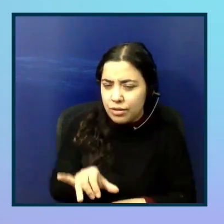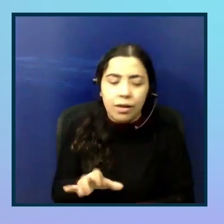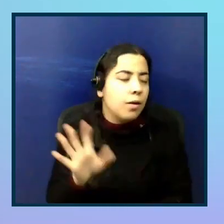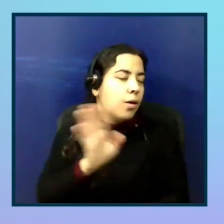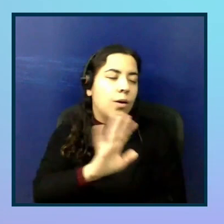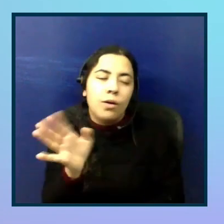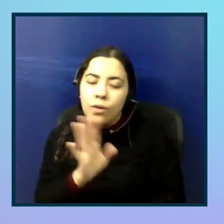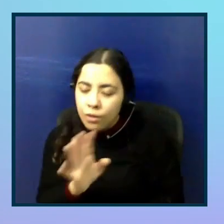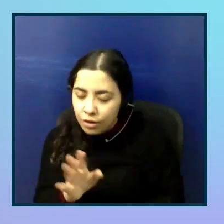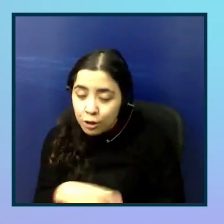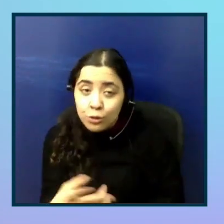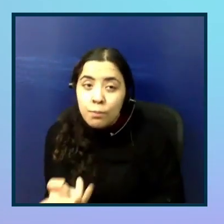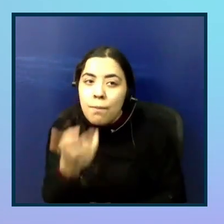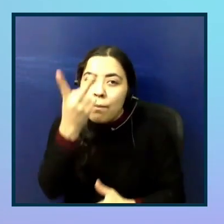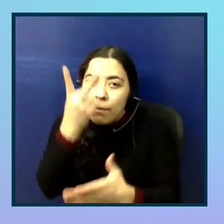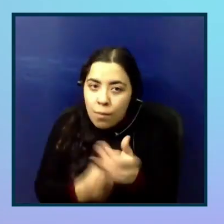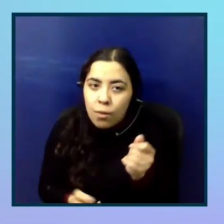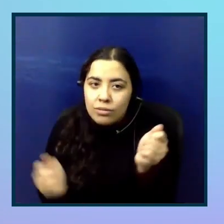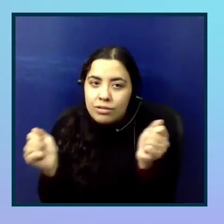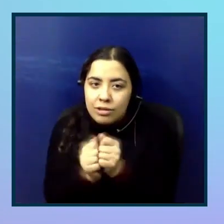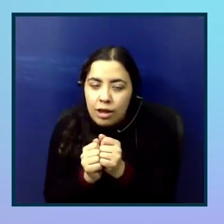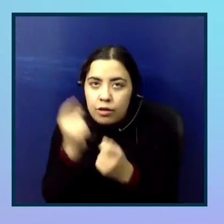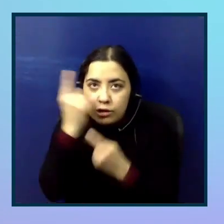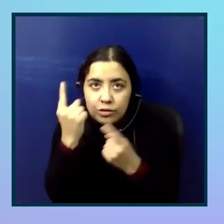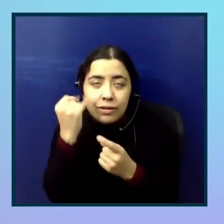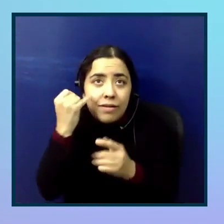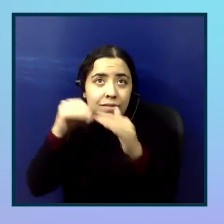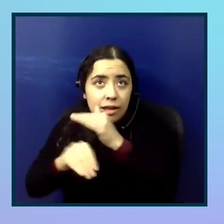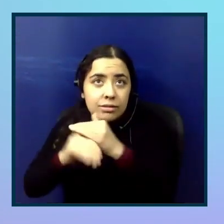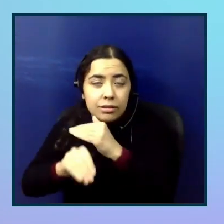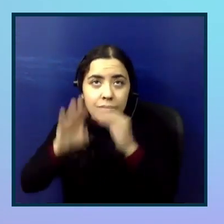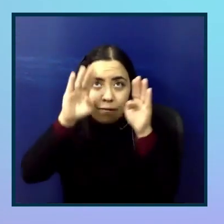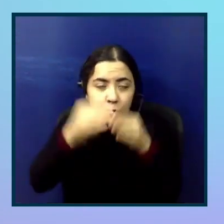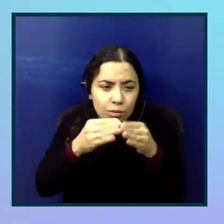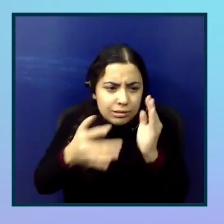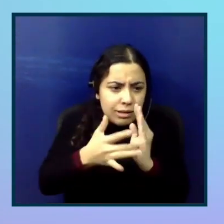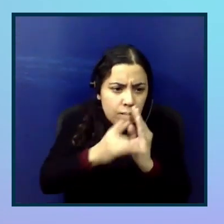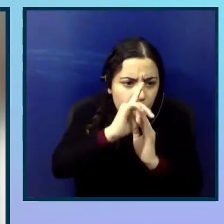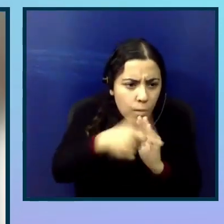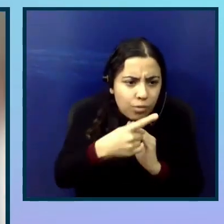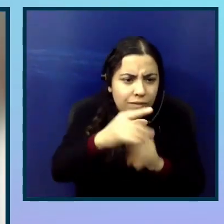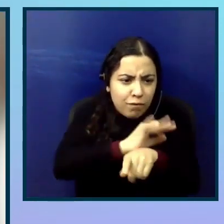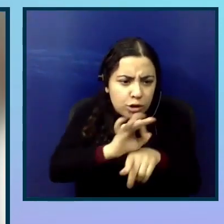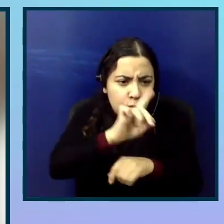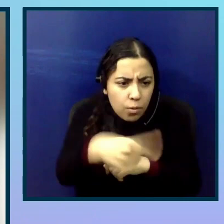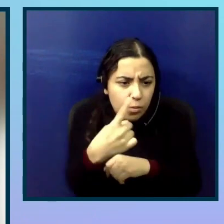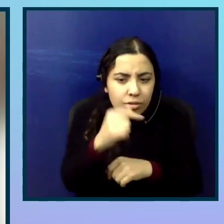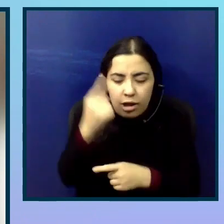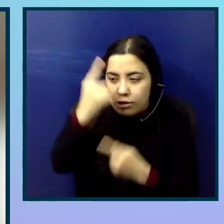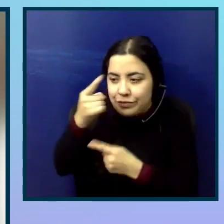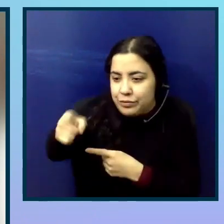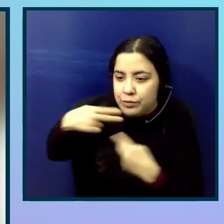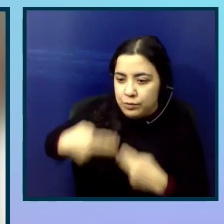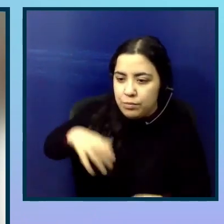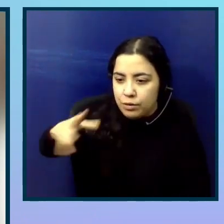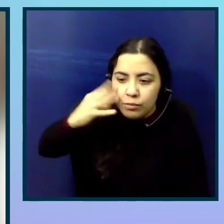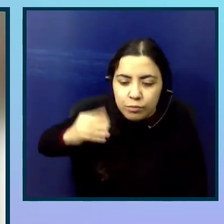If you just purely think about accessibility from a technical and functional point of view, and you don't think about things from a design